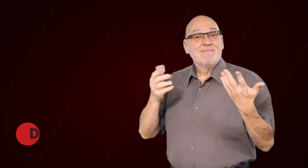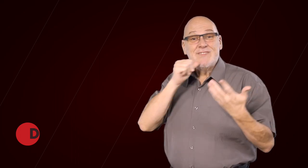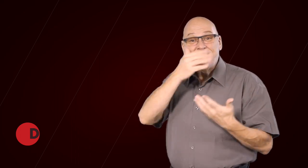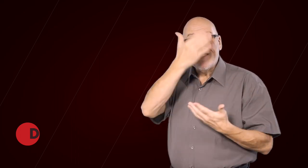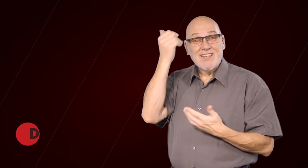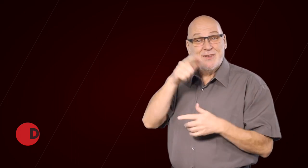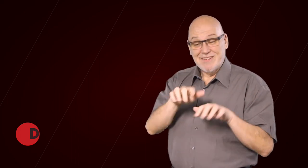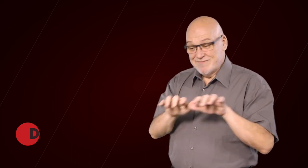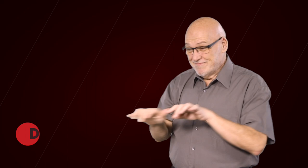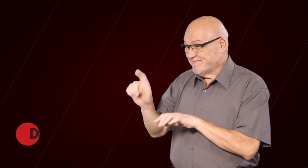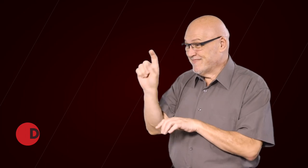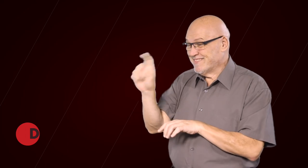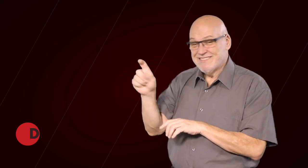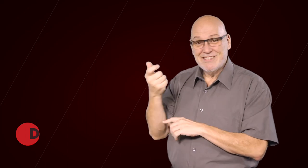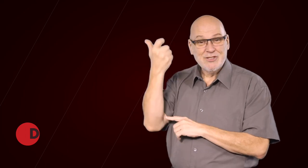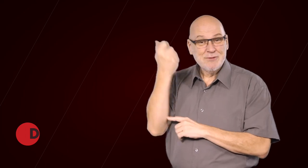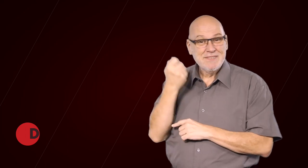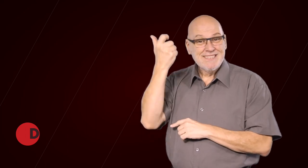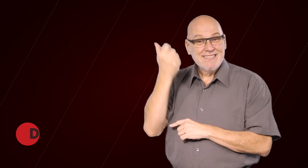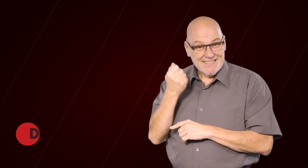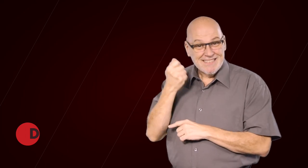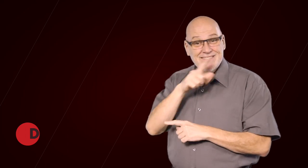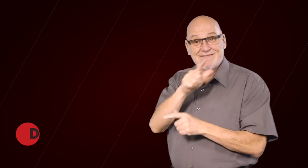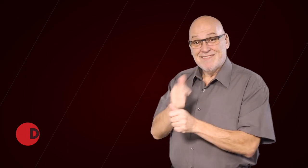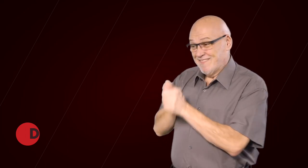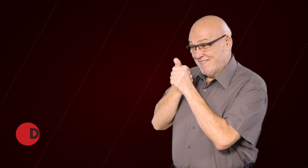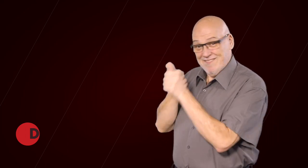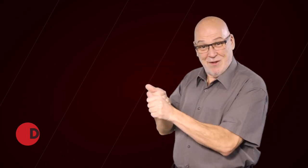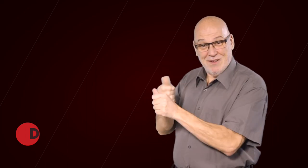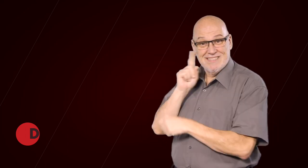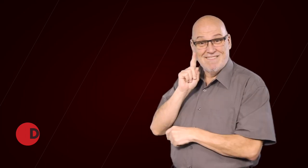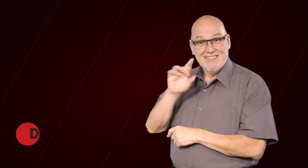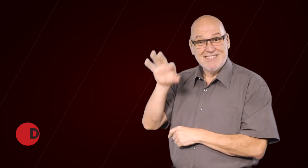Don’t forget to subscribe, like, and follow